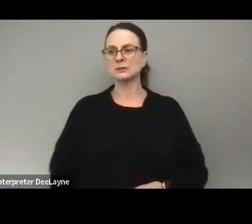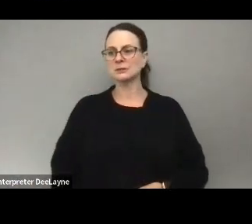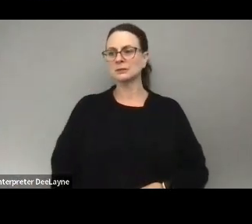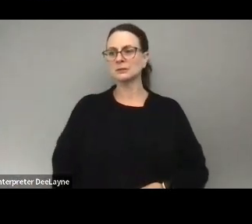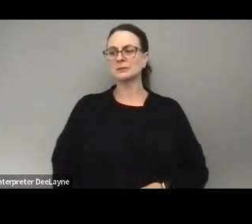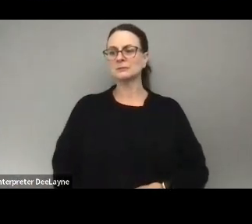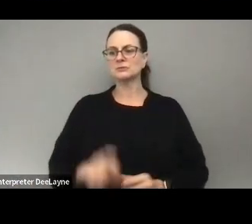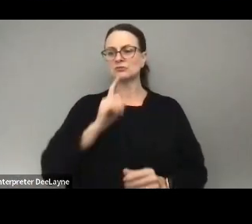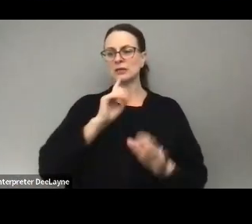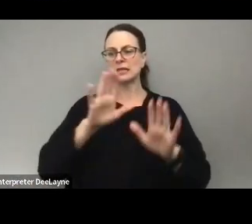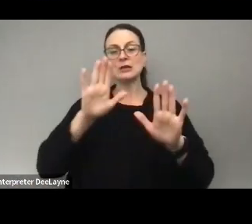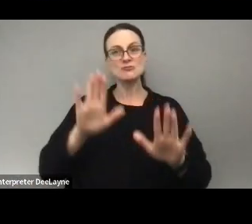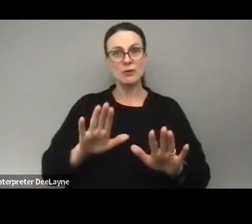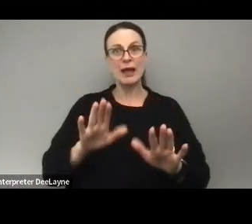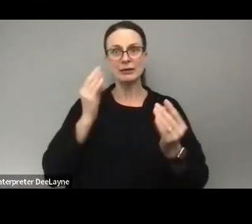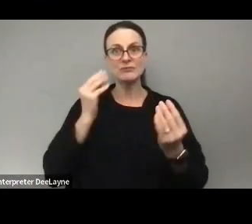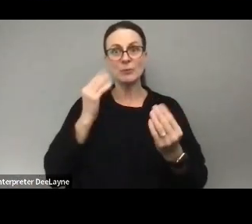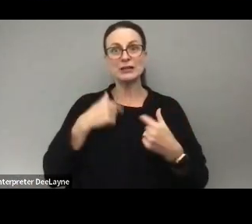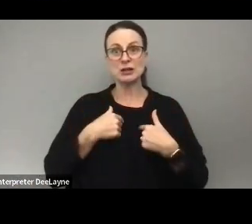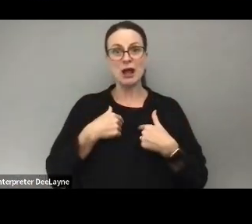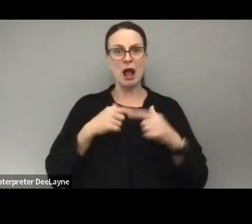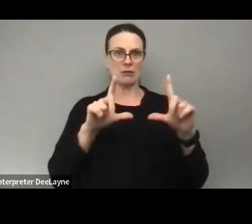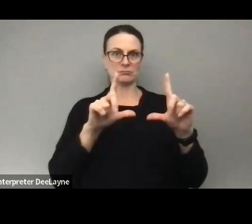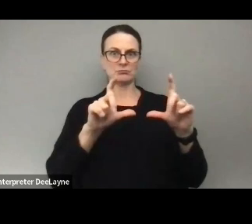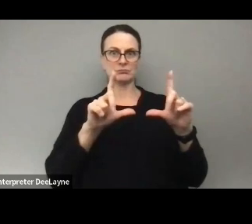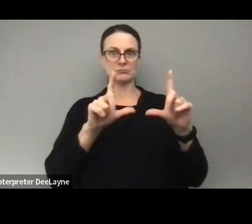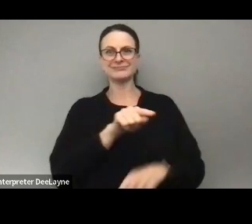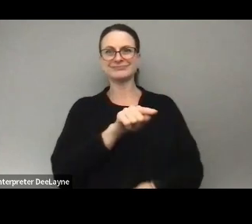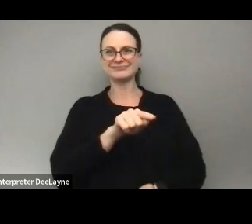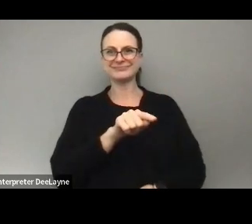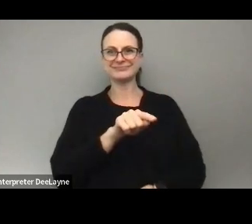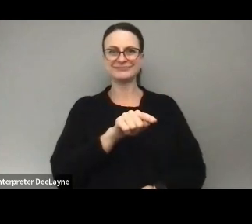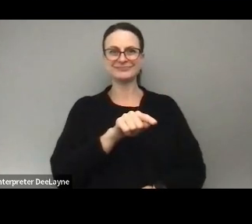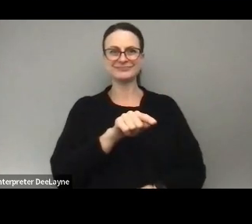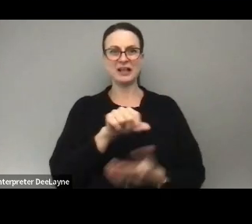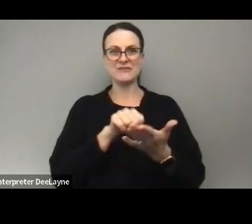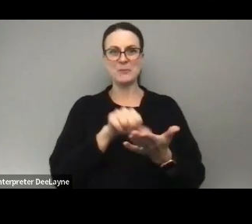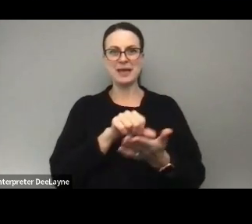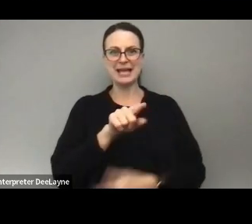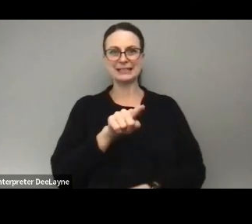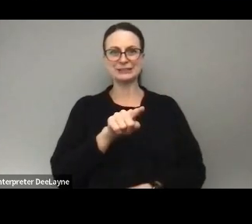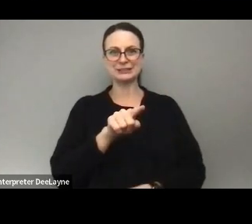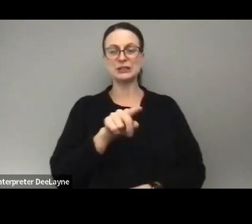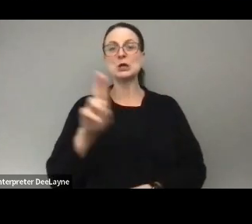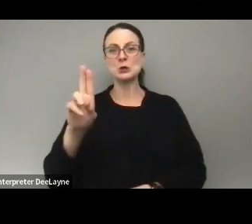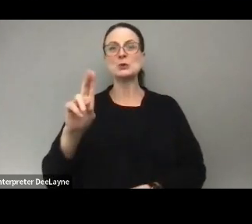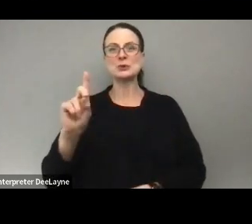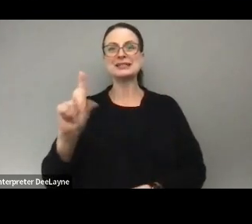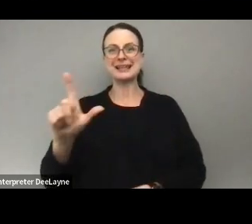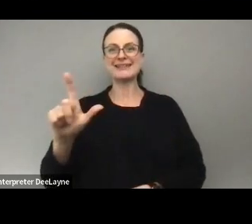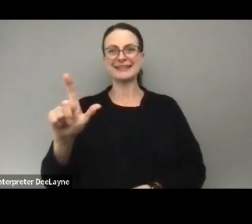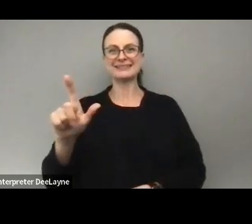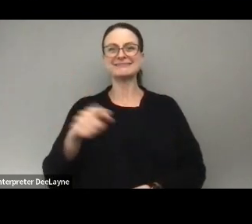really great information. I took a screenshot here of the page that's of the most importance.